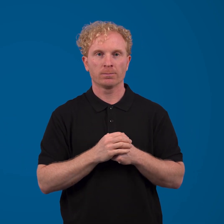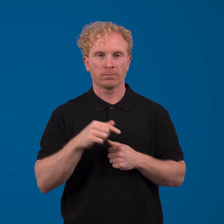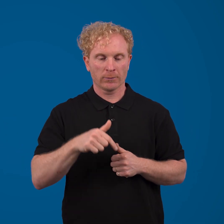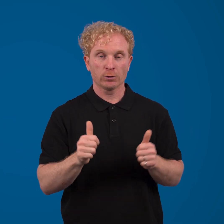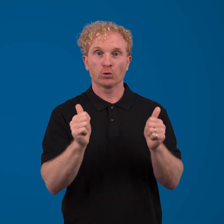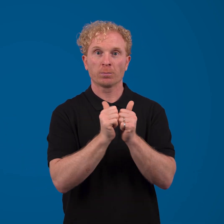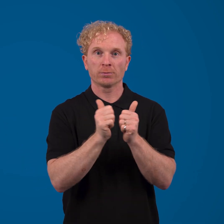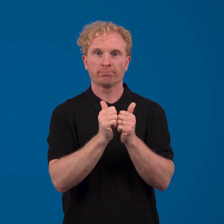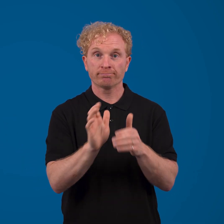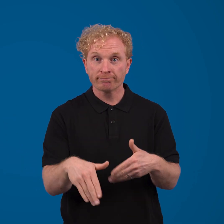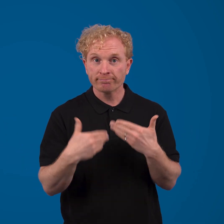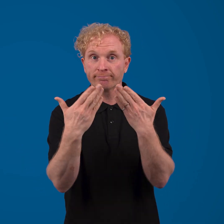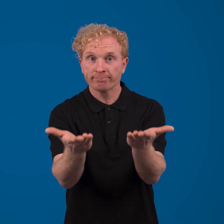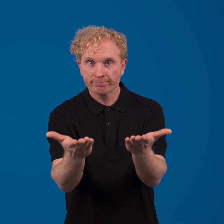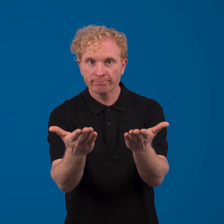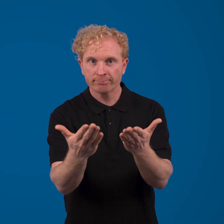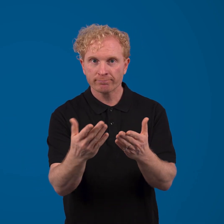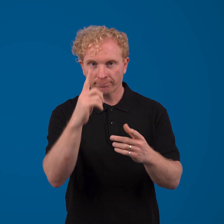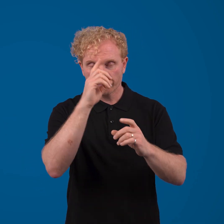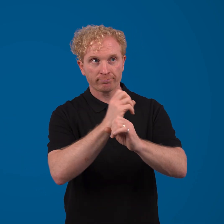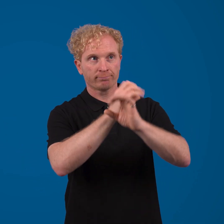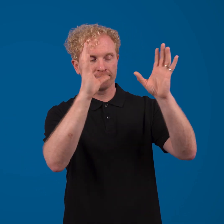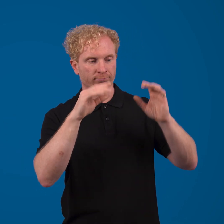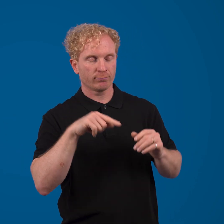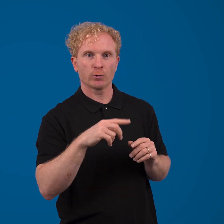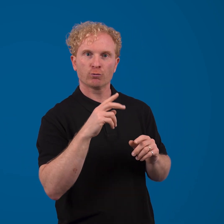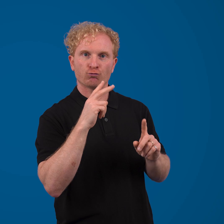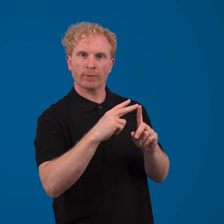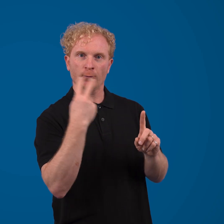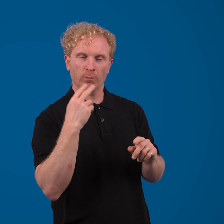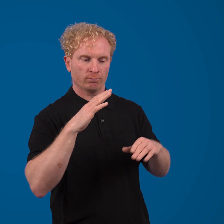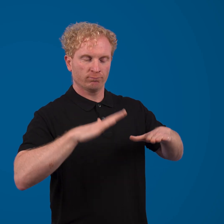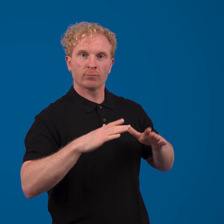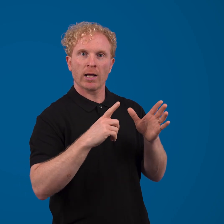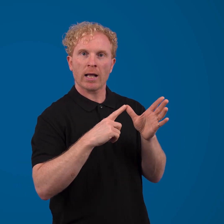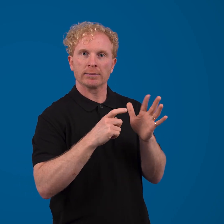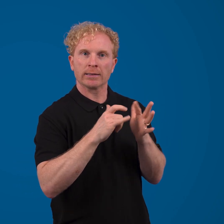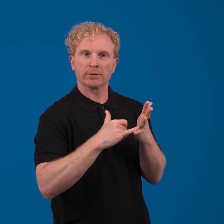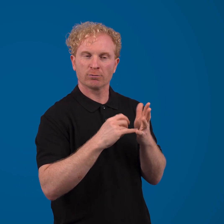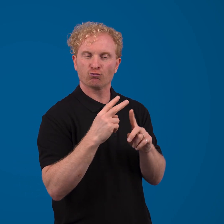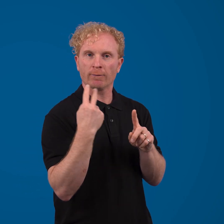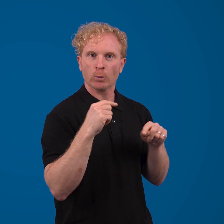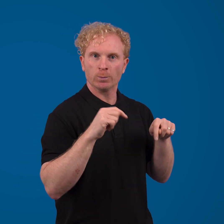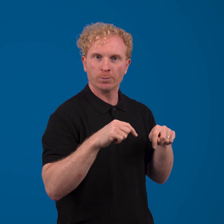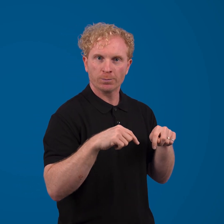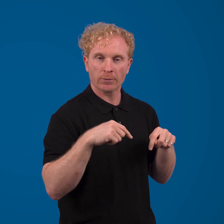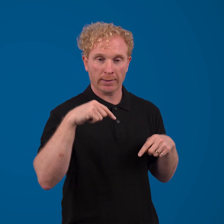This document provides an overview of the Review of ADS (the Review).